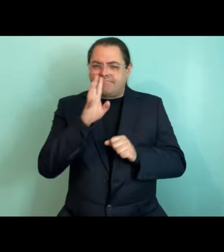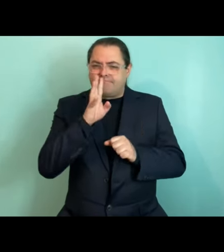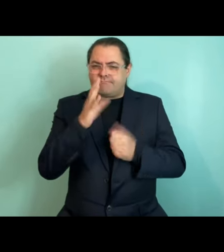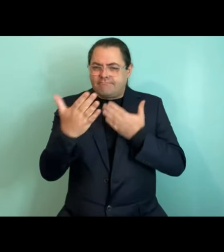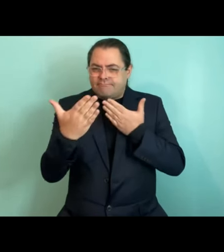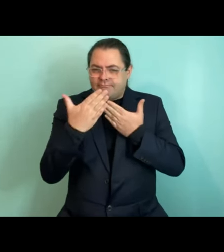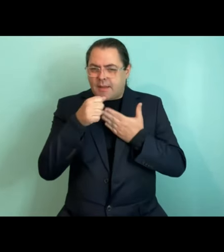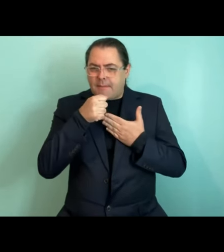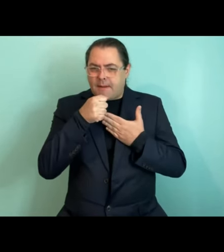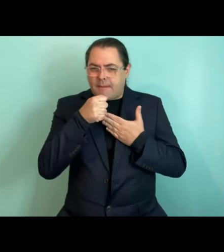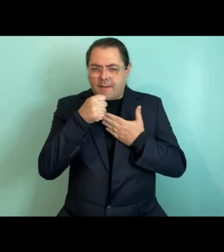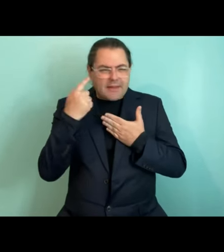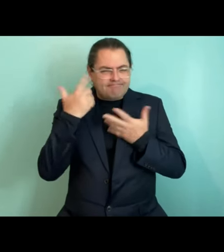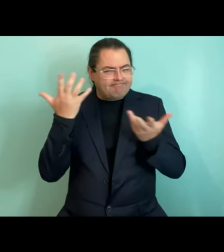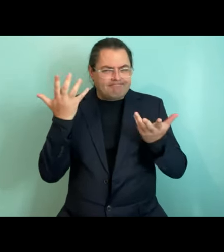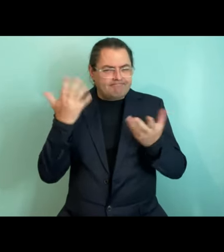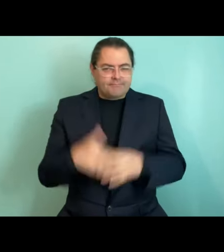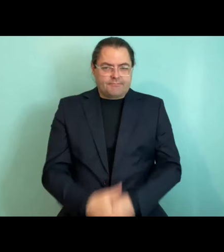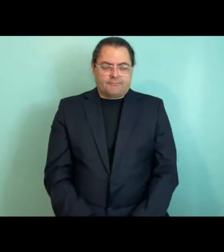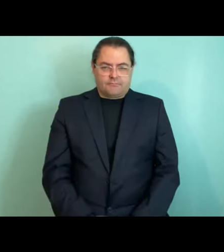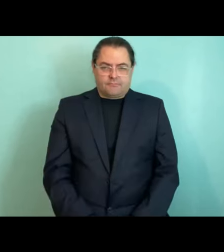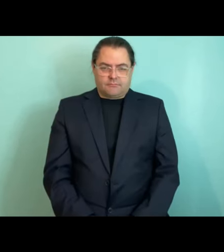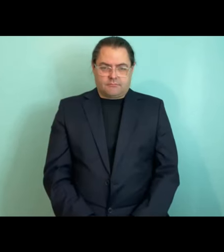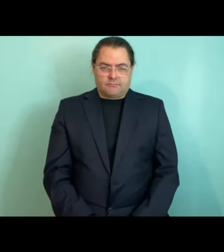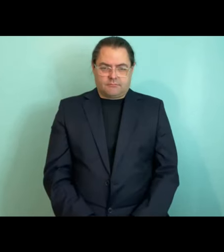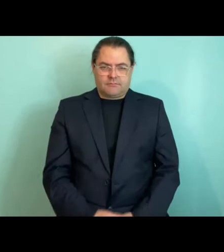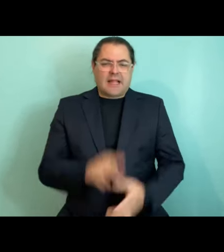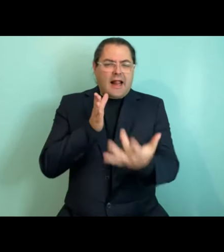colleges complex MMA 09:56:34 team I'm sorry to interrupt you,